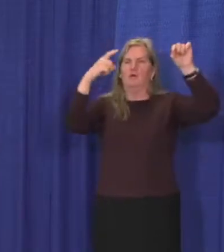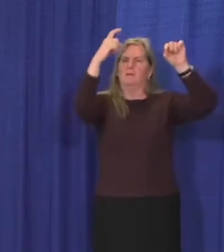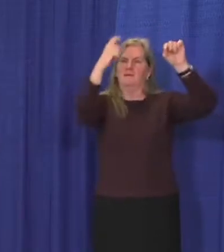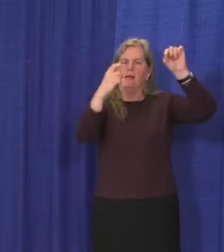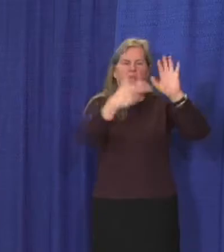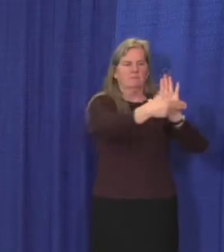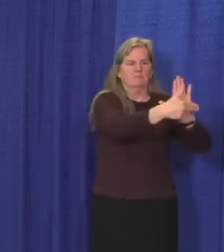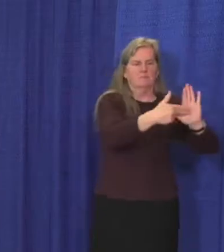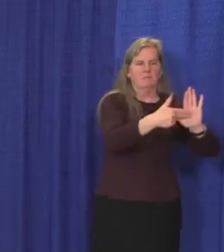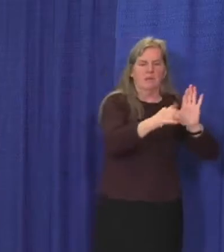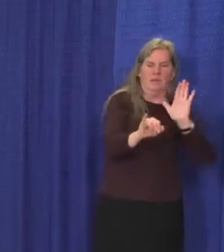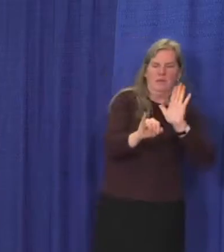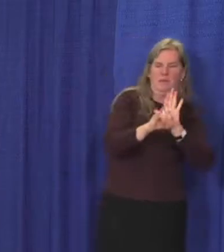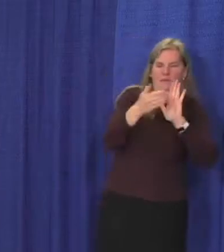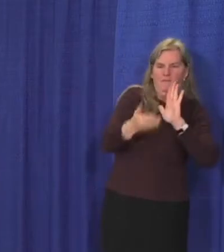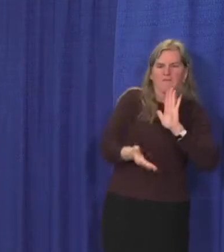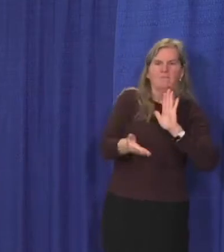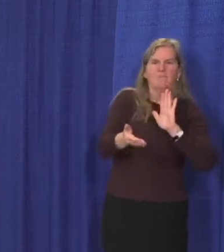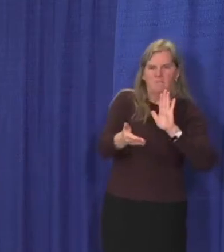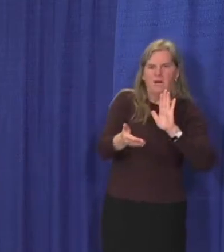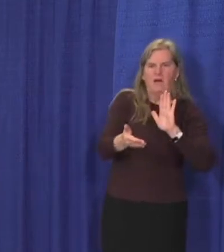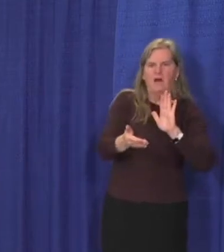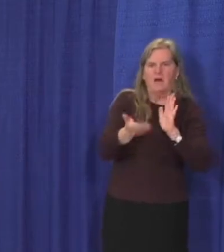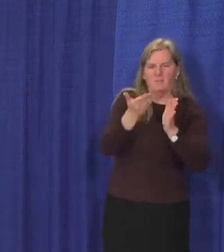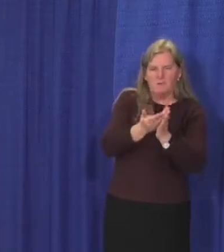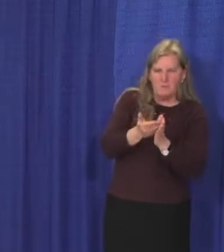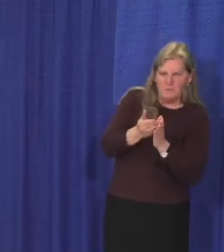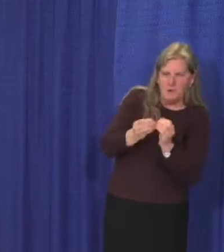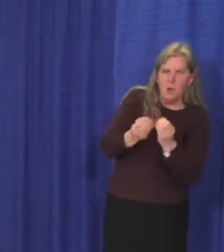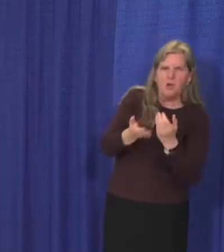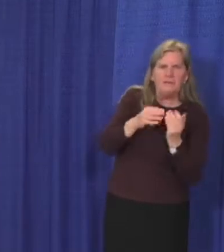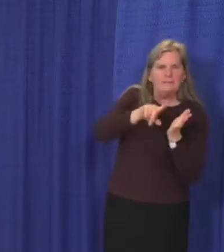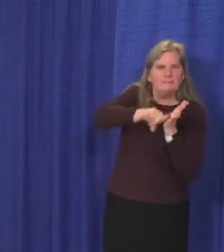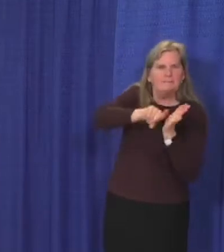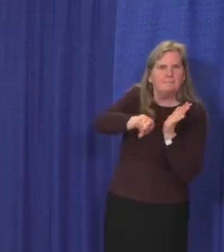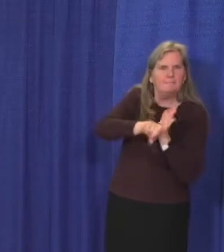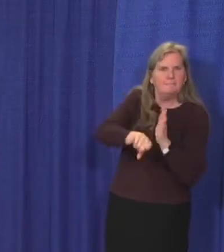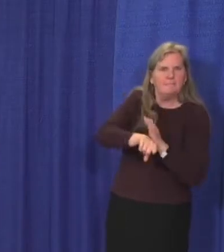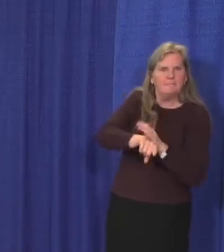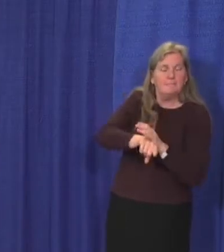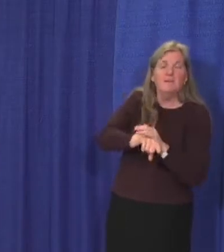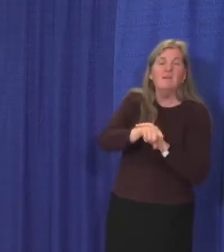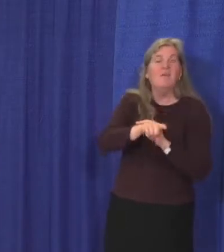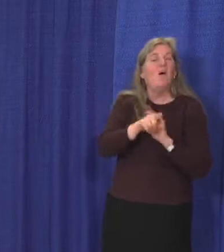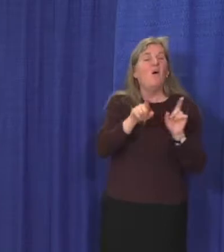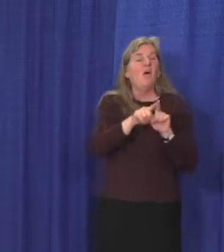the use of marrow tags and Steckel's. These are measures that mitigate